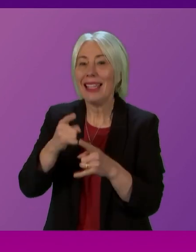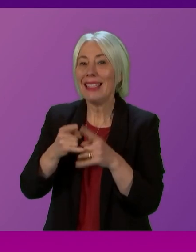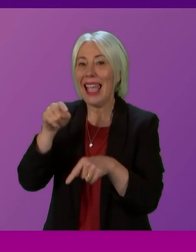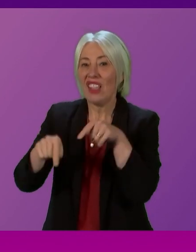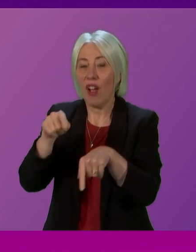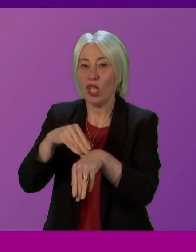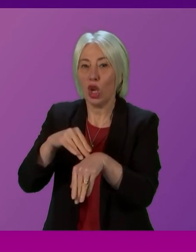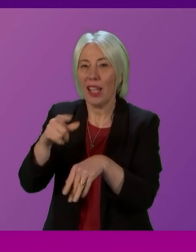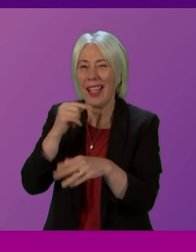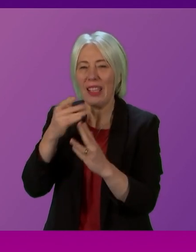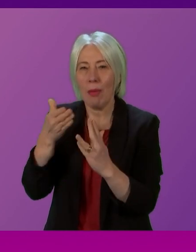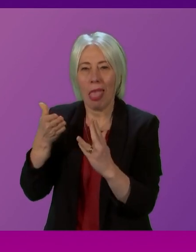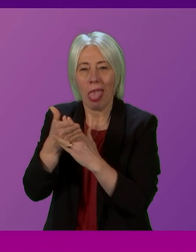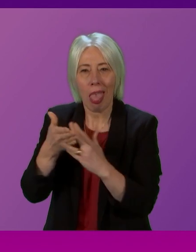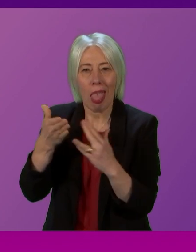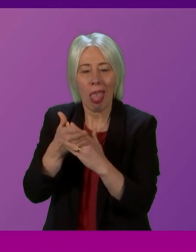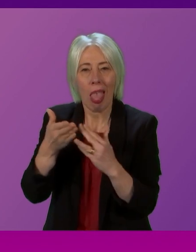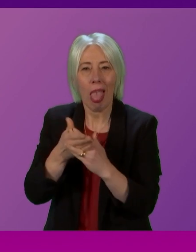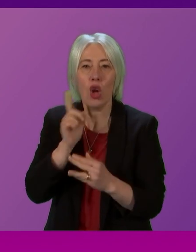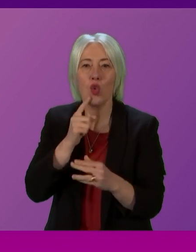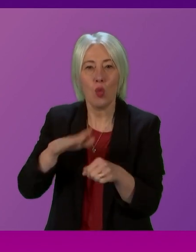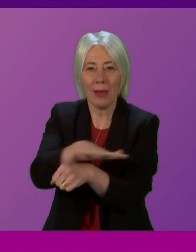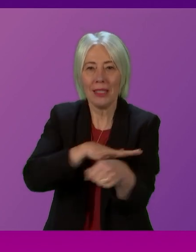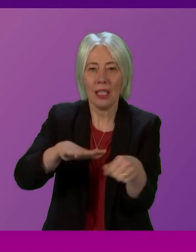forcing their way into women’s spaces.